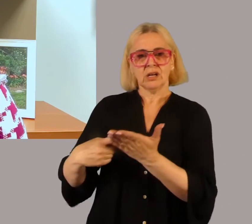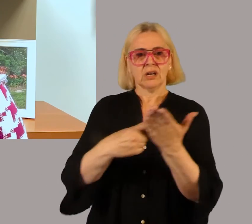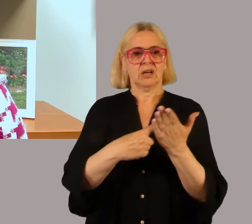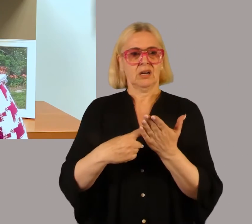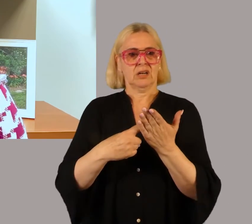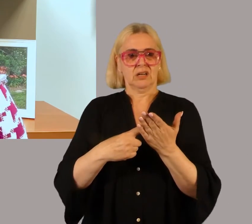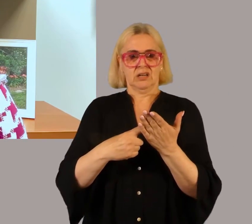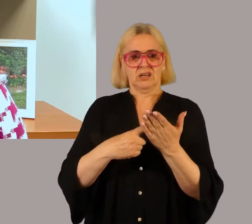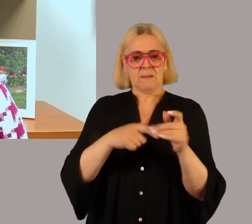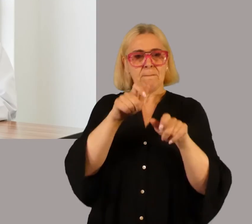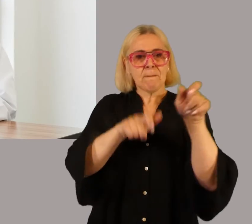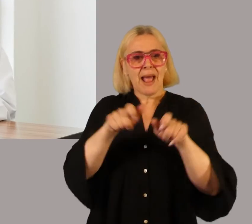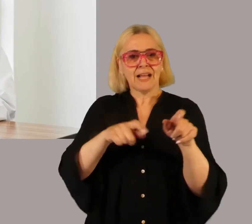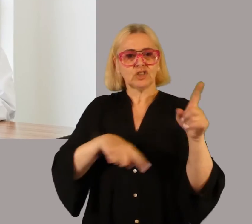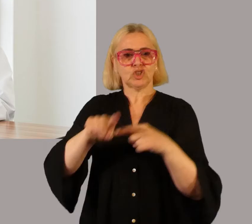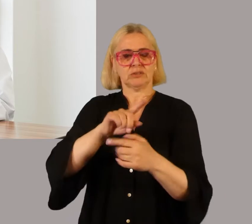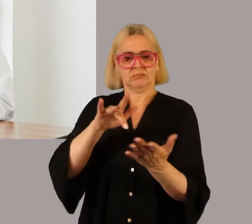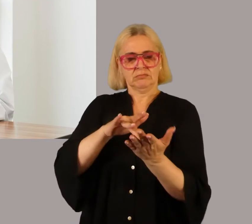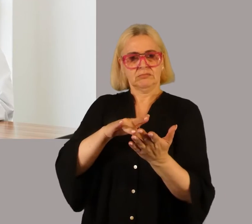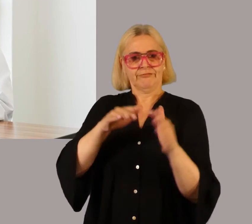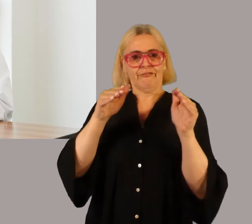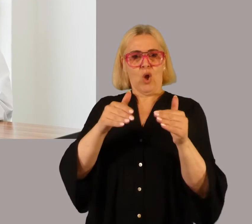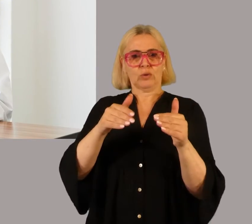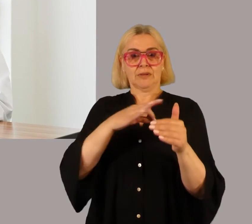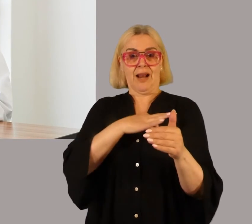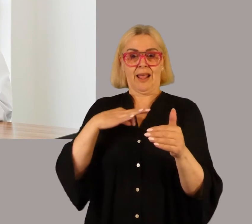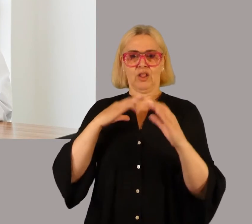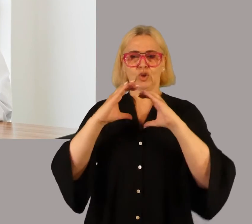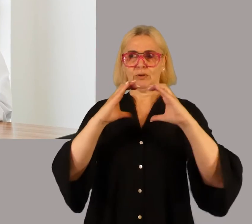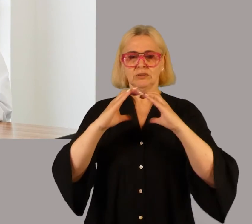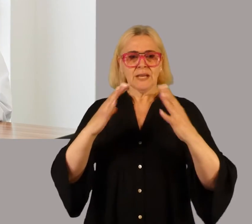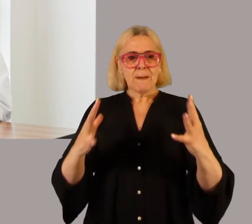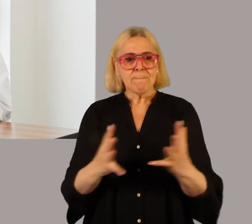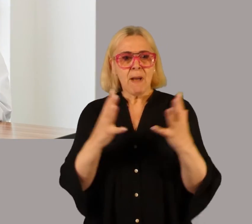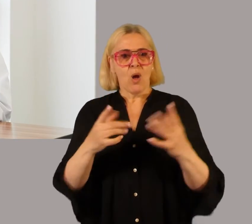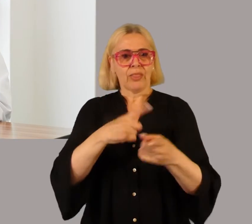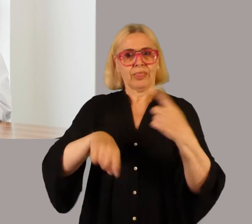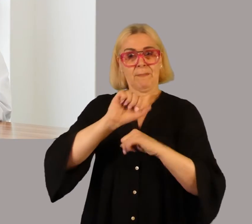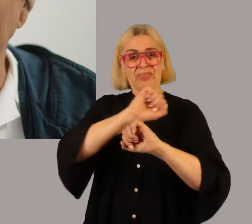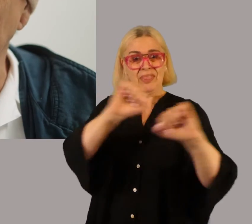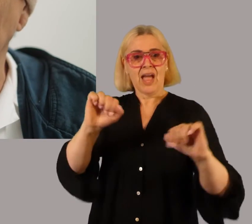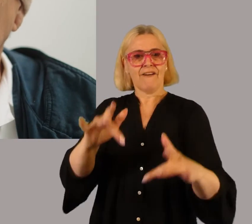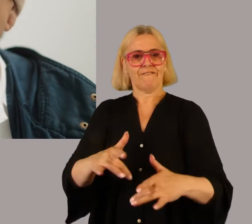and decision making by placing patients at the centre of clinical communication and empowering